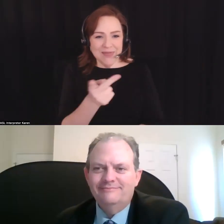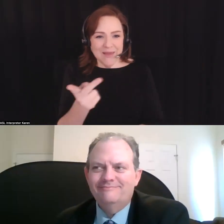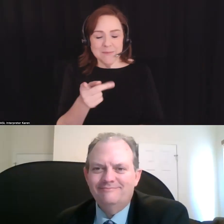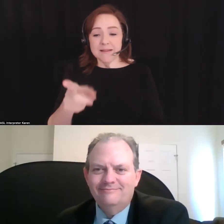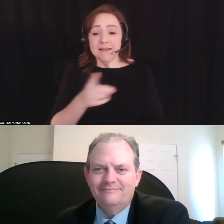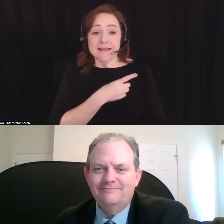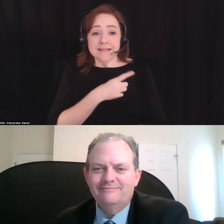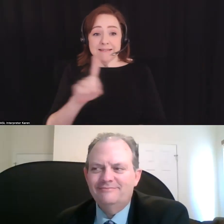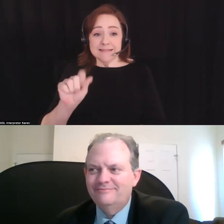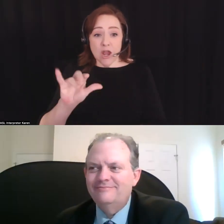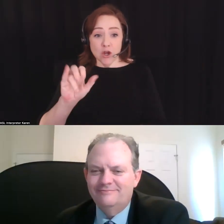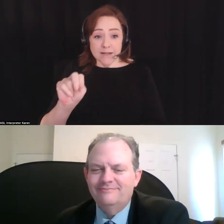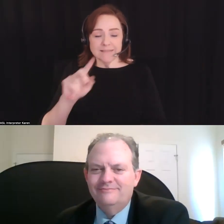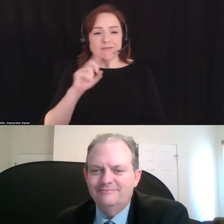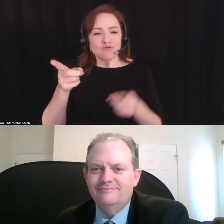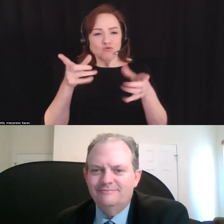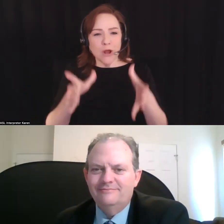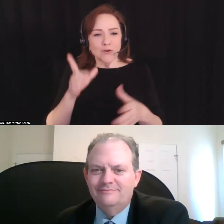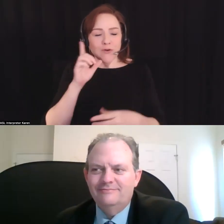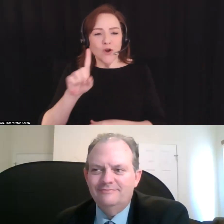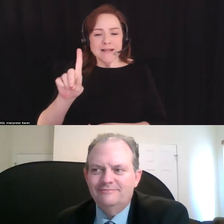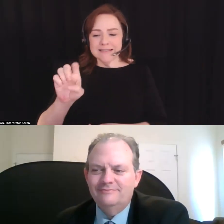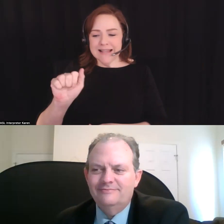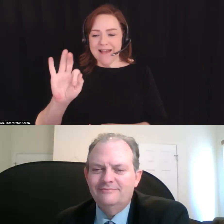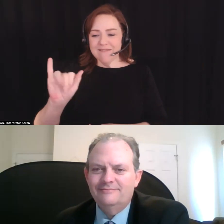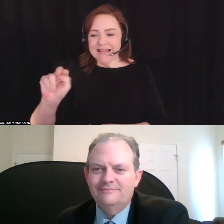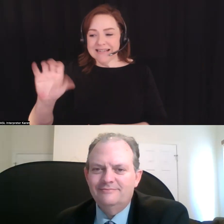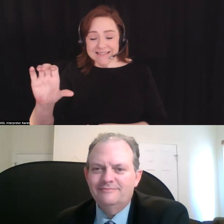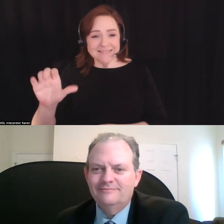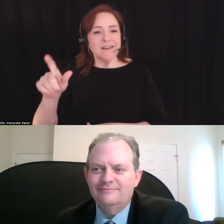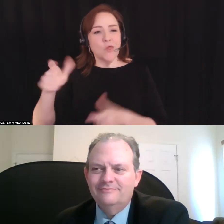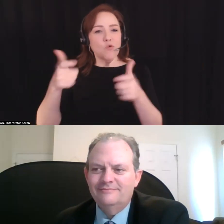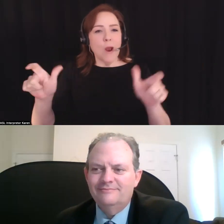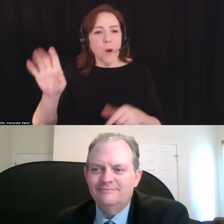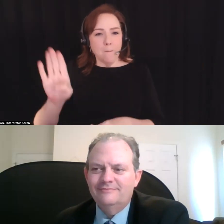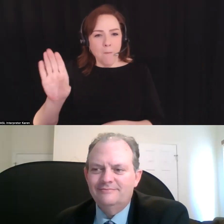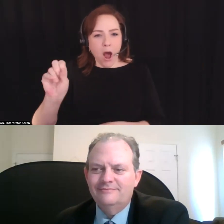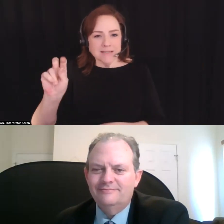Inc. in the Greater Boston area of Massachusetts where she oversees five Regional Offices and Tony